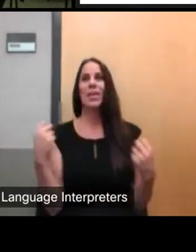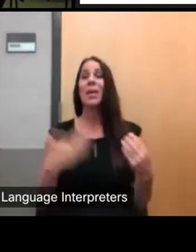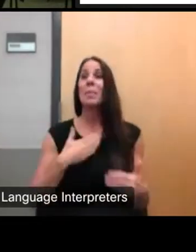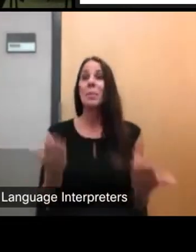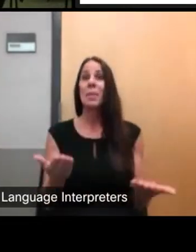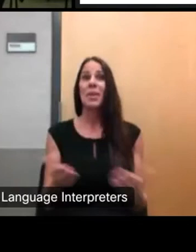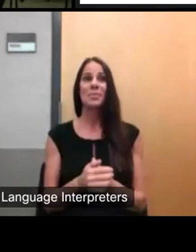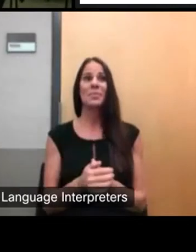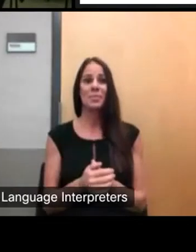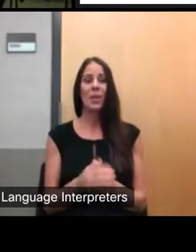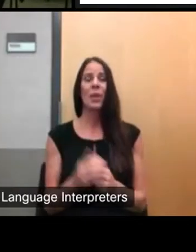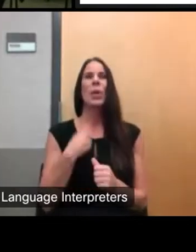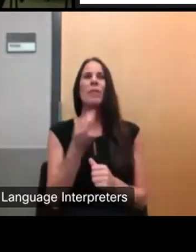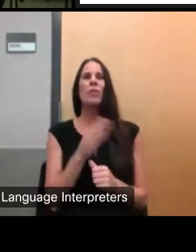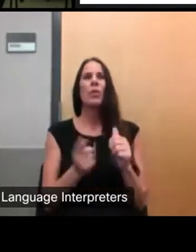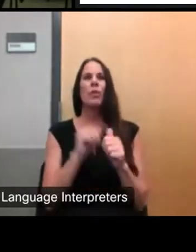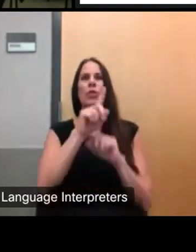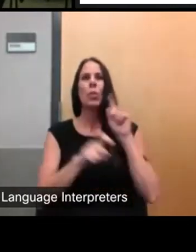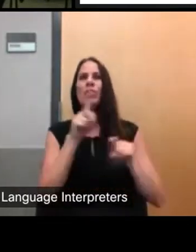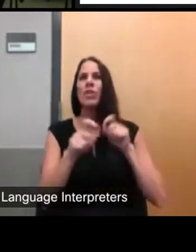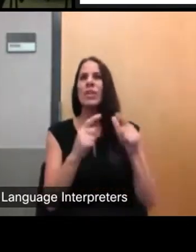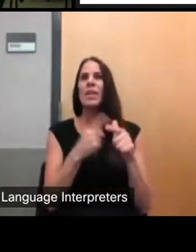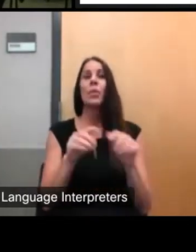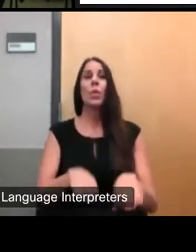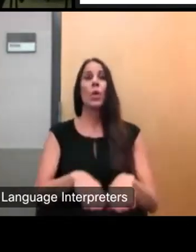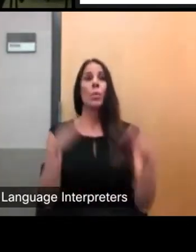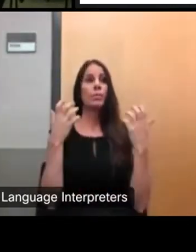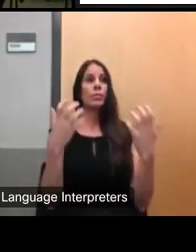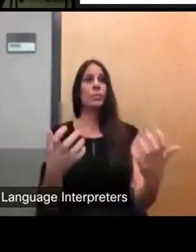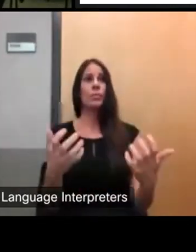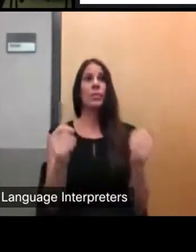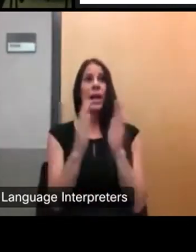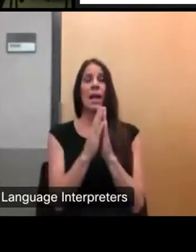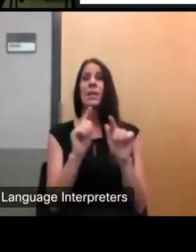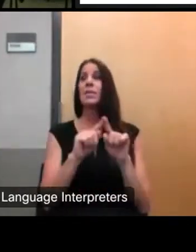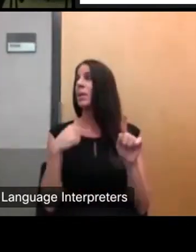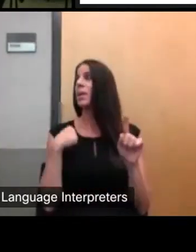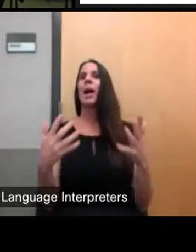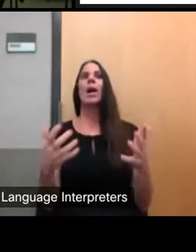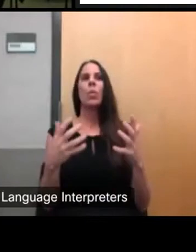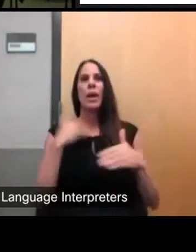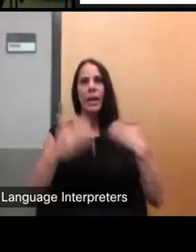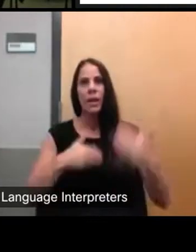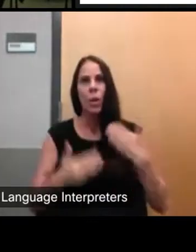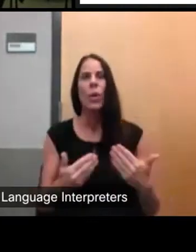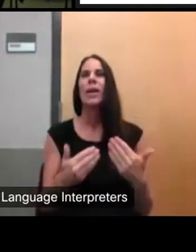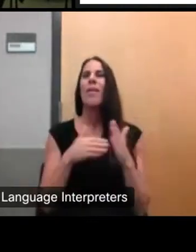Well, thanks so much, so we have a couple of 1st questions and then we'll be, we'll open it up for for the audience has too, but I wanted to get going, you know, so many times